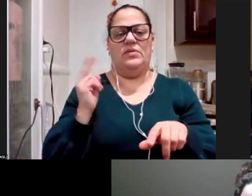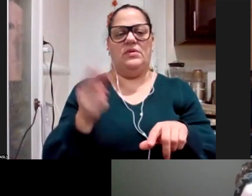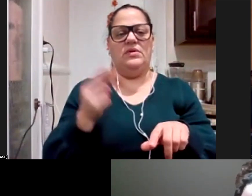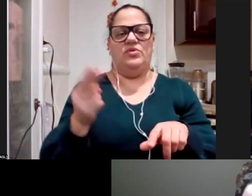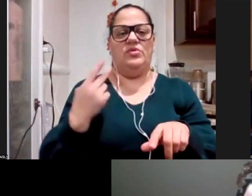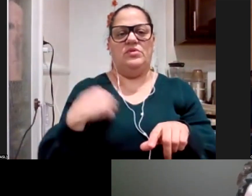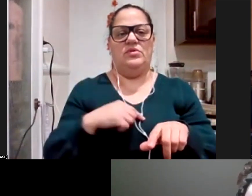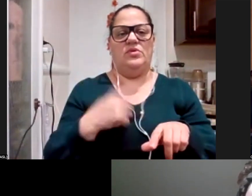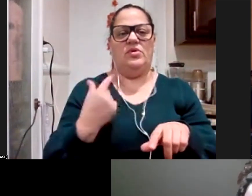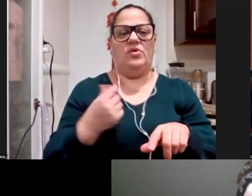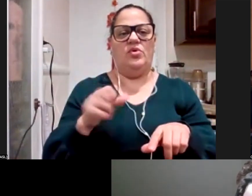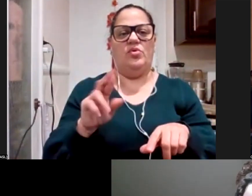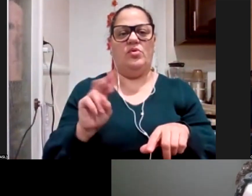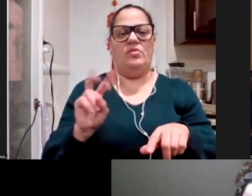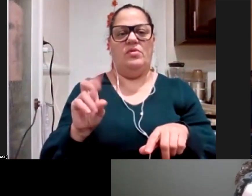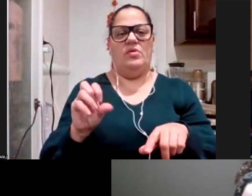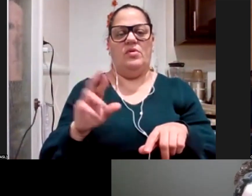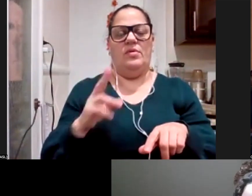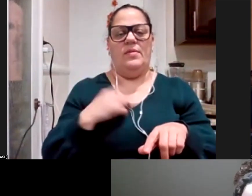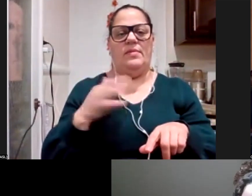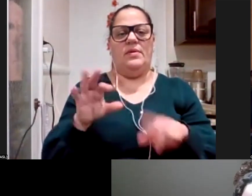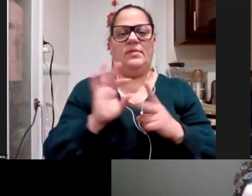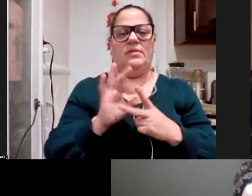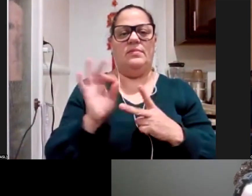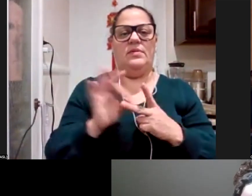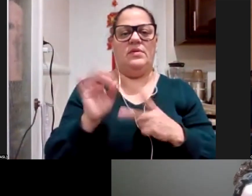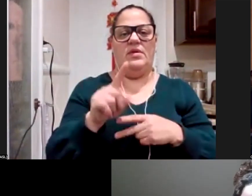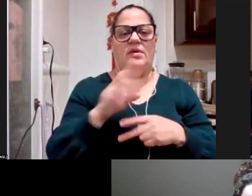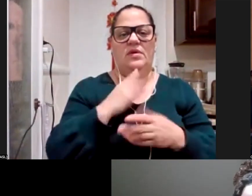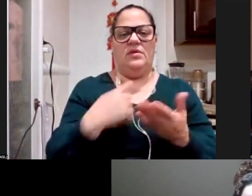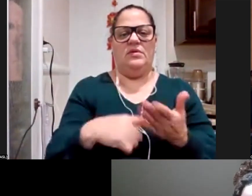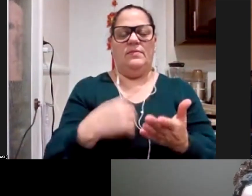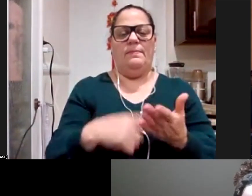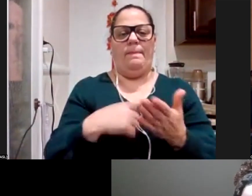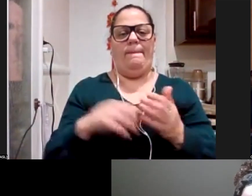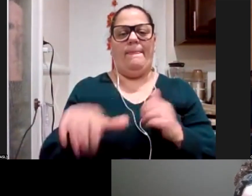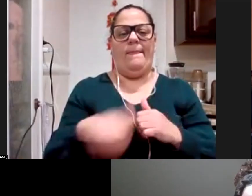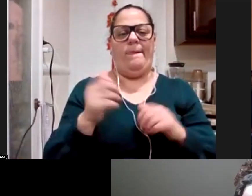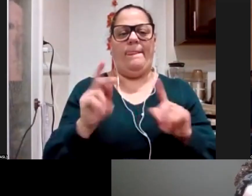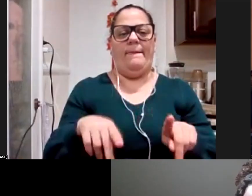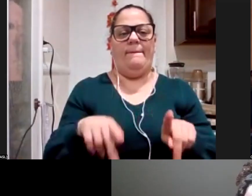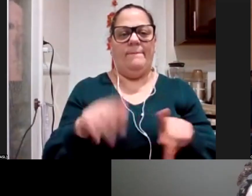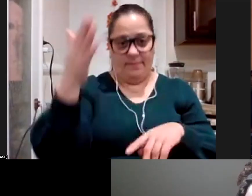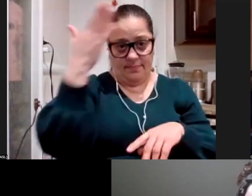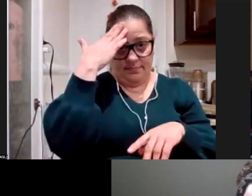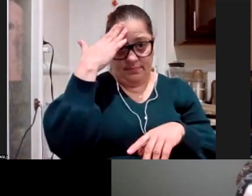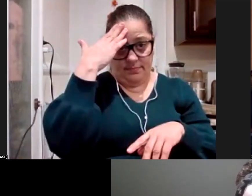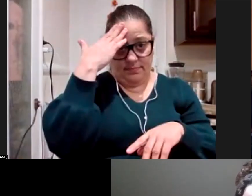coming to pick your brain or uh um talk to other people because there are I know noted things that